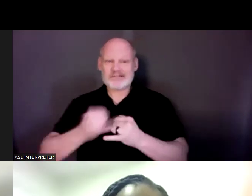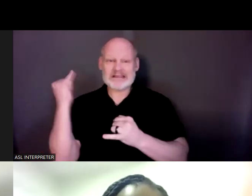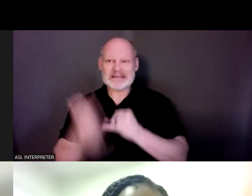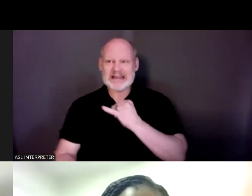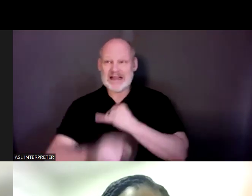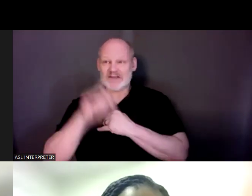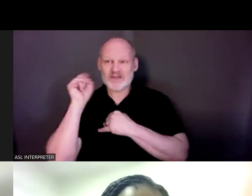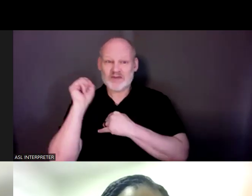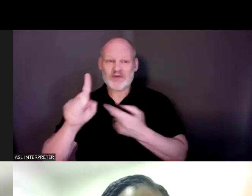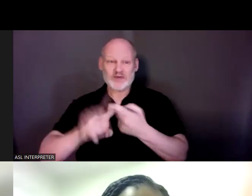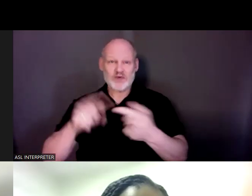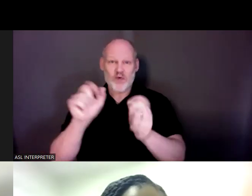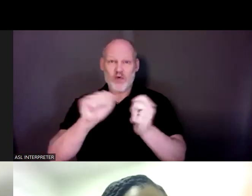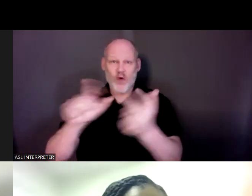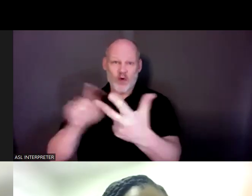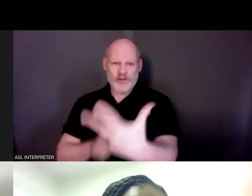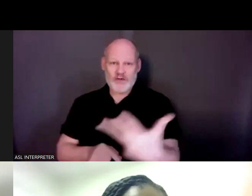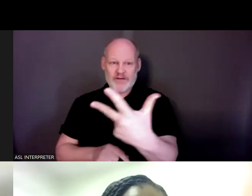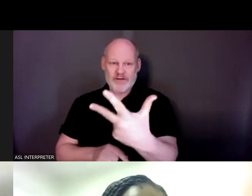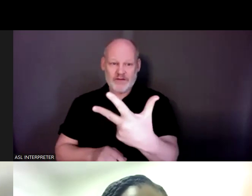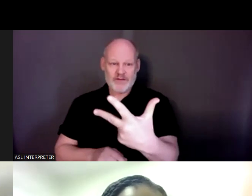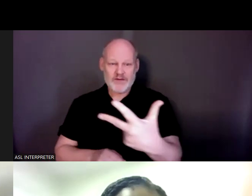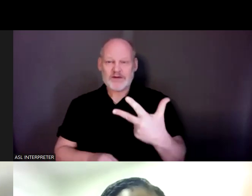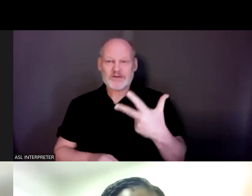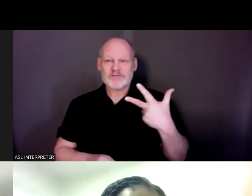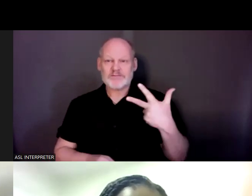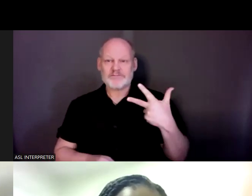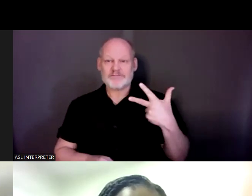the whole panel. Whoever wants to jump in first - what lessons have you learned if you haven't